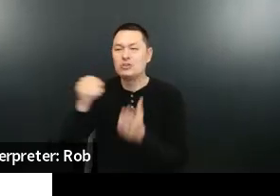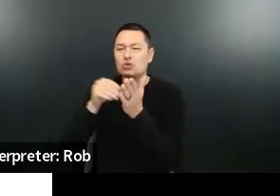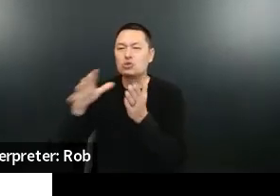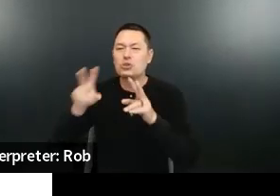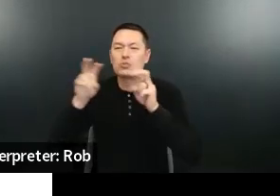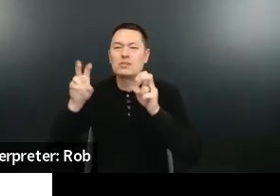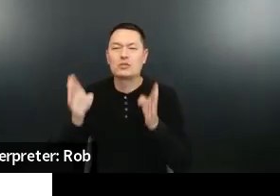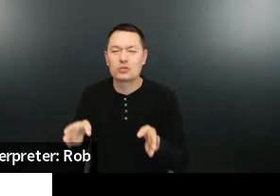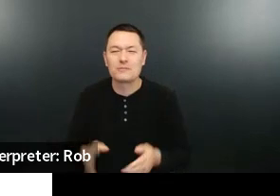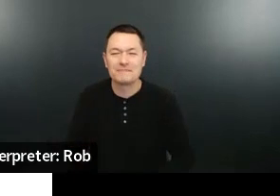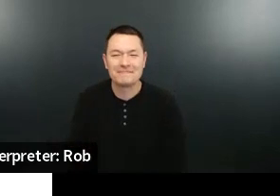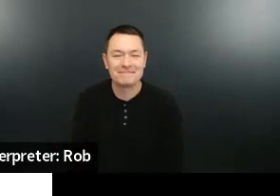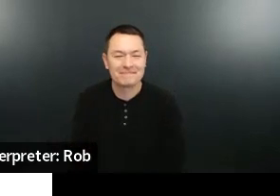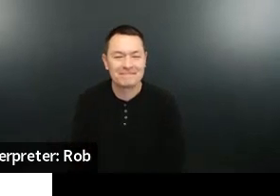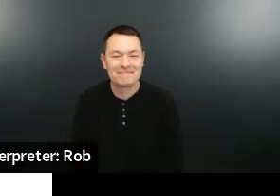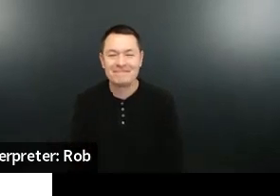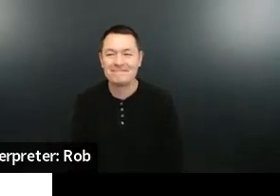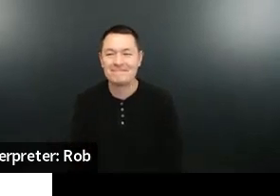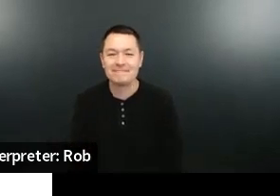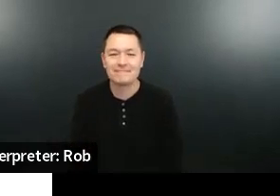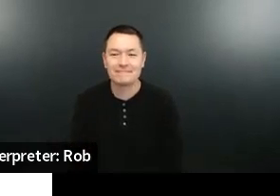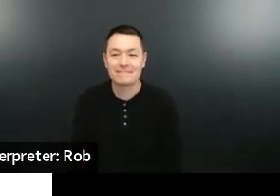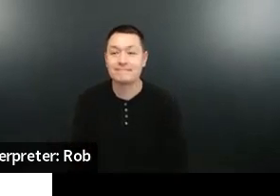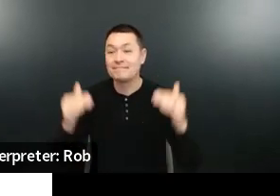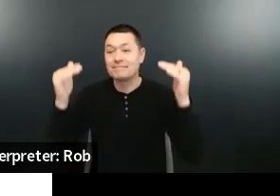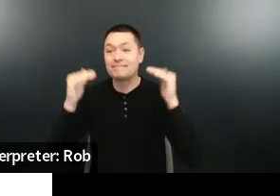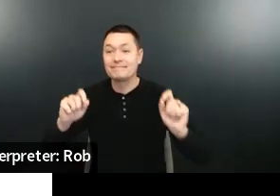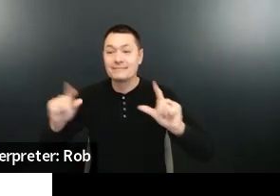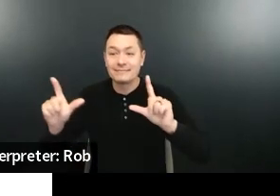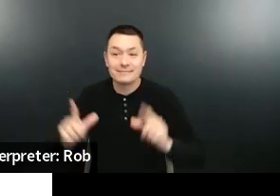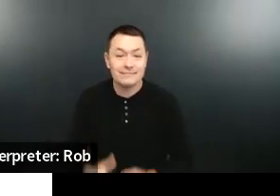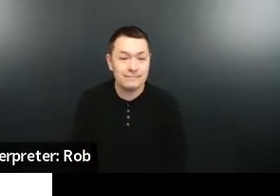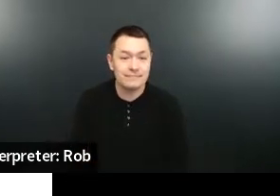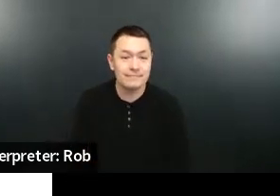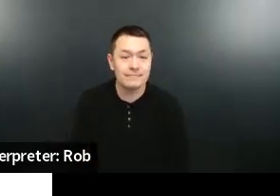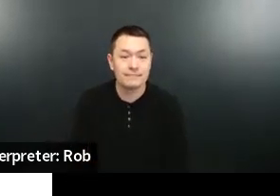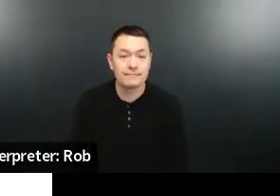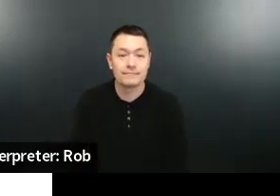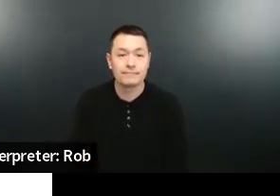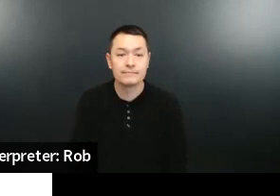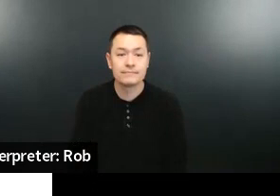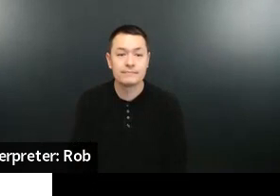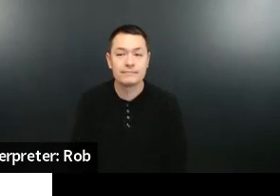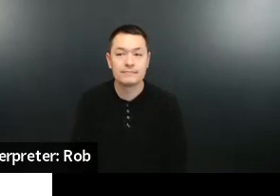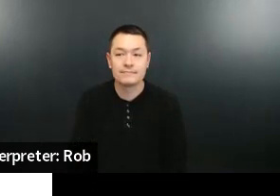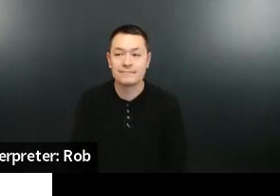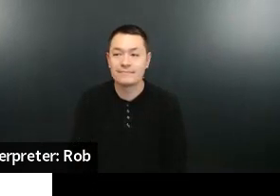Next slide. Thank you Carol.